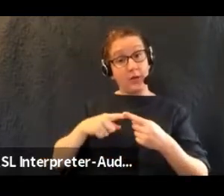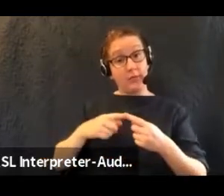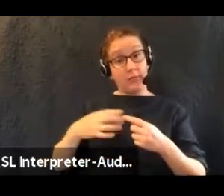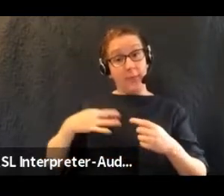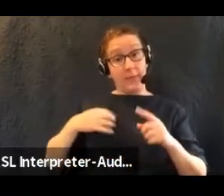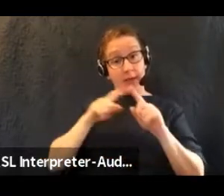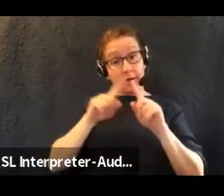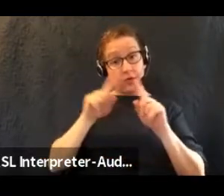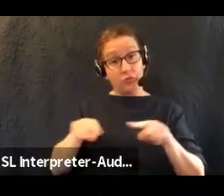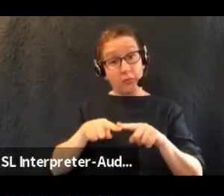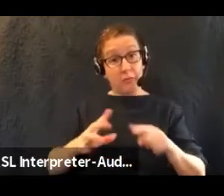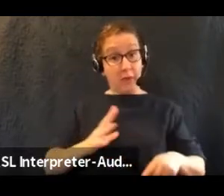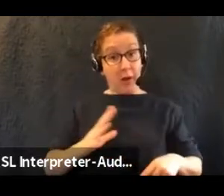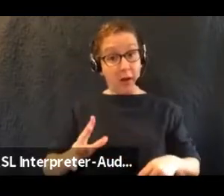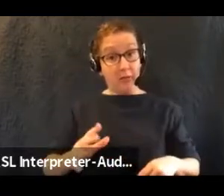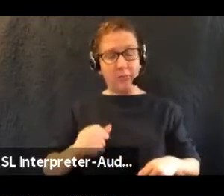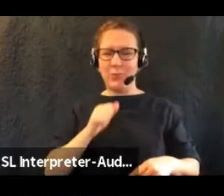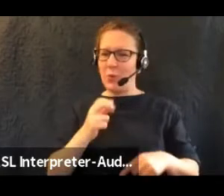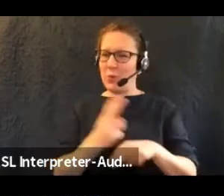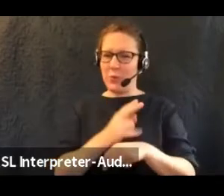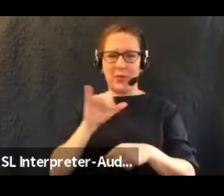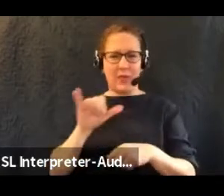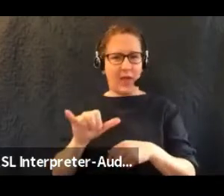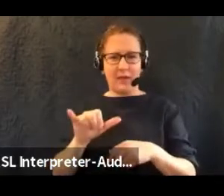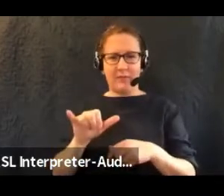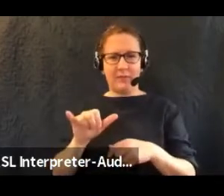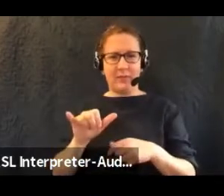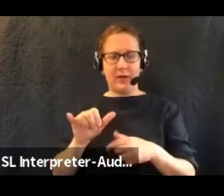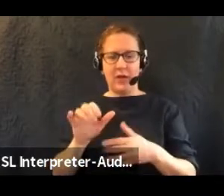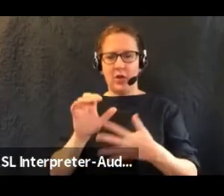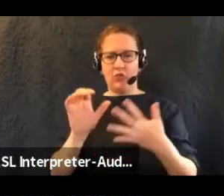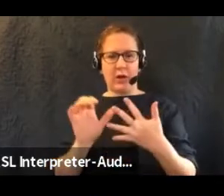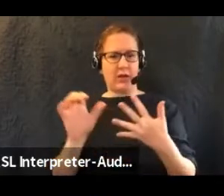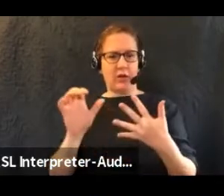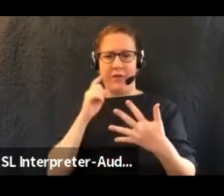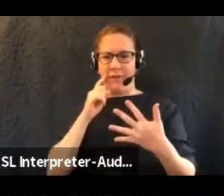that's fine but we do not use that as a criteria for selection.